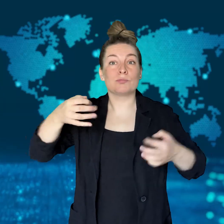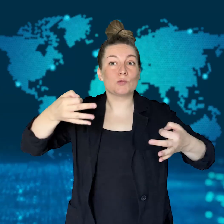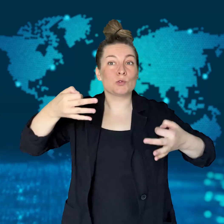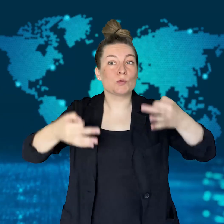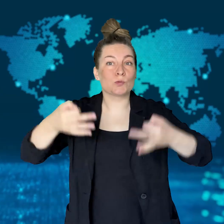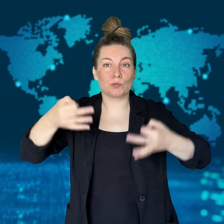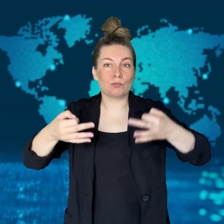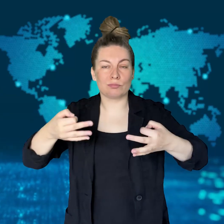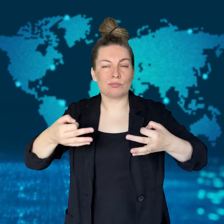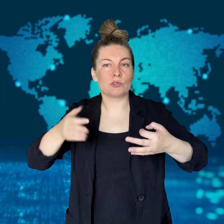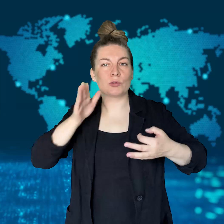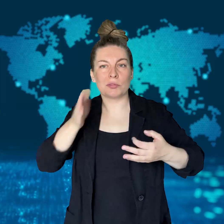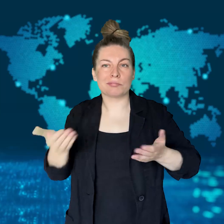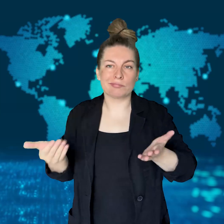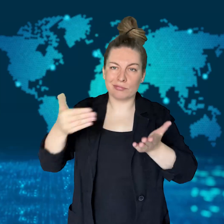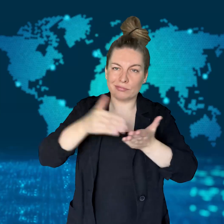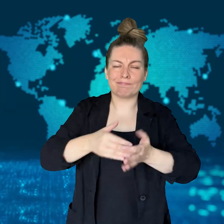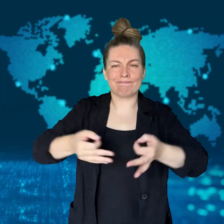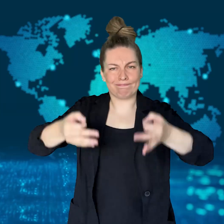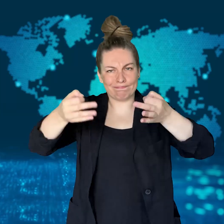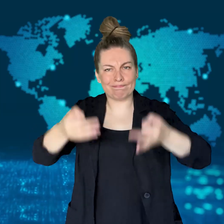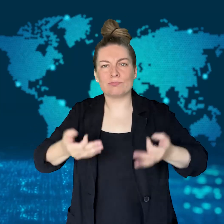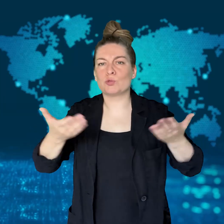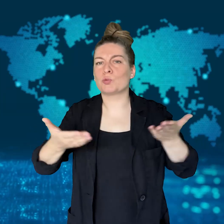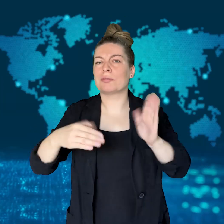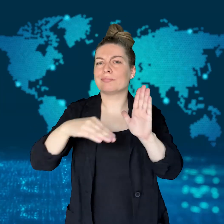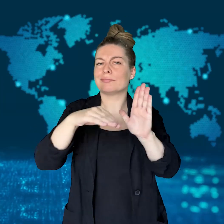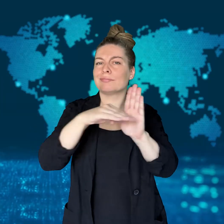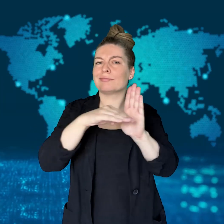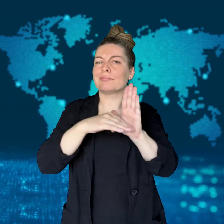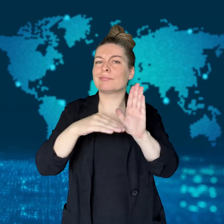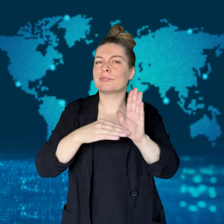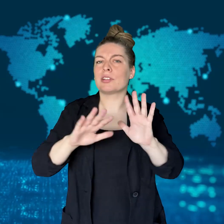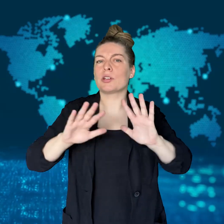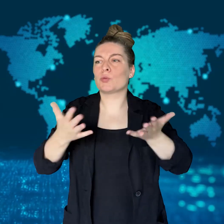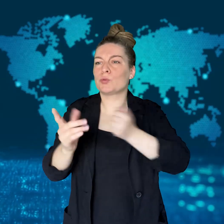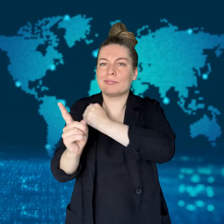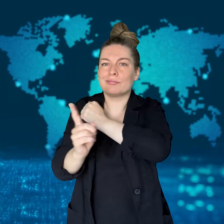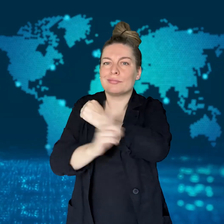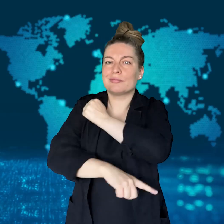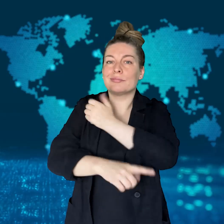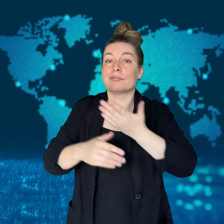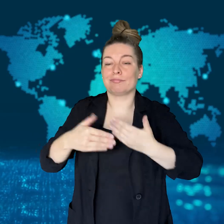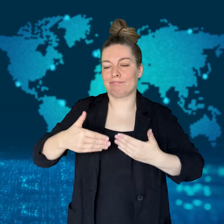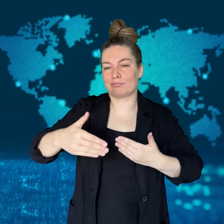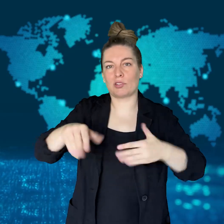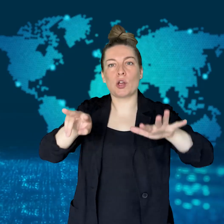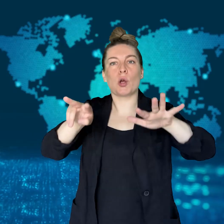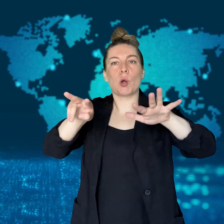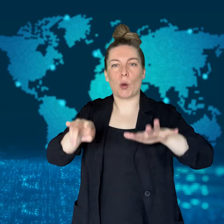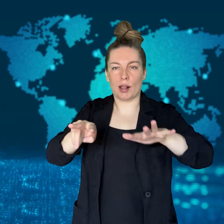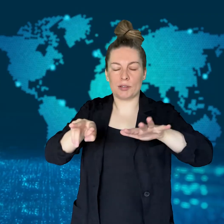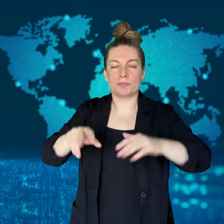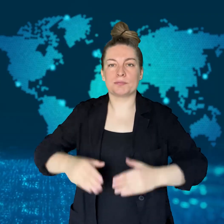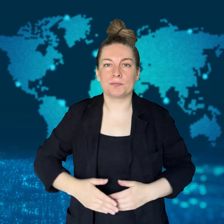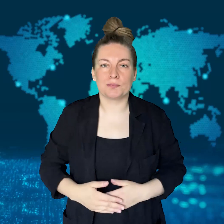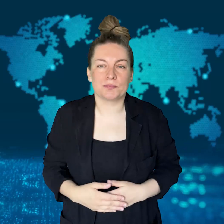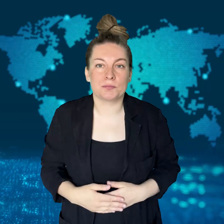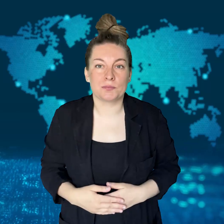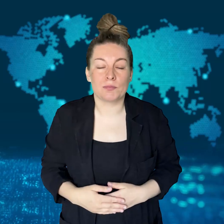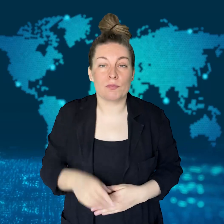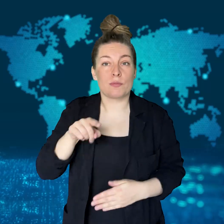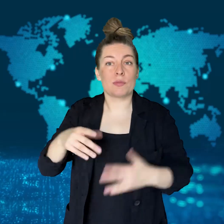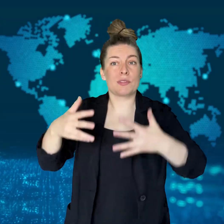The judge set a date in July for sentencing.